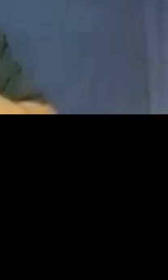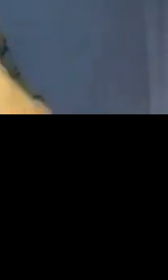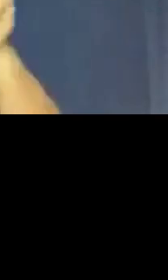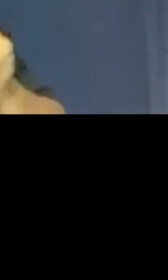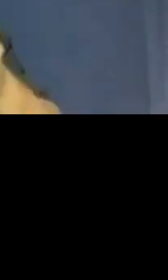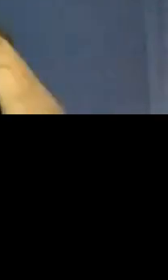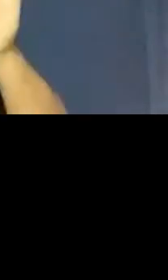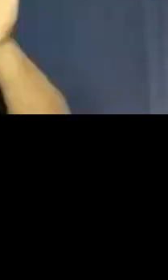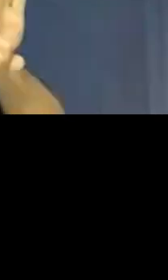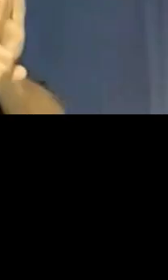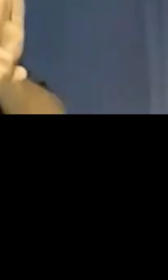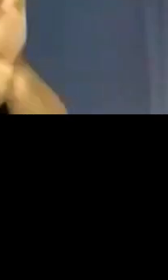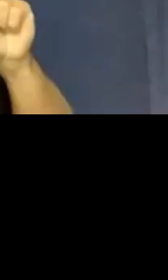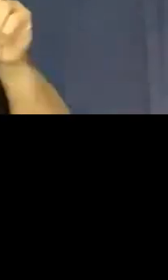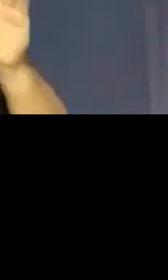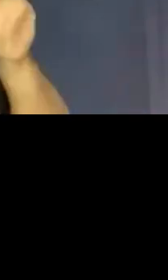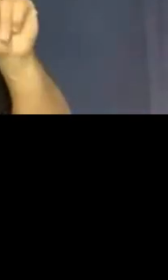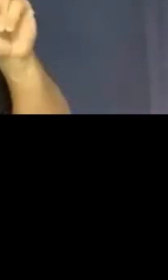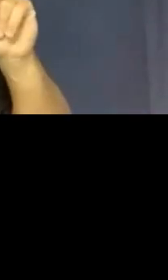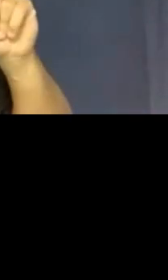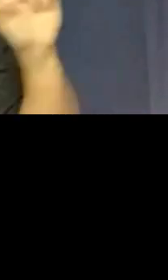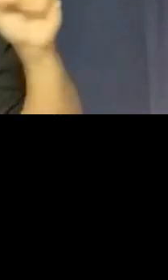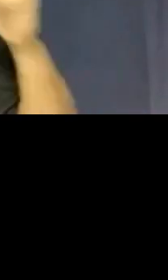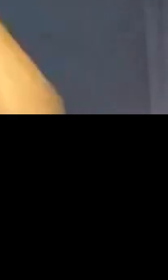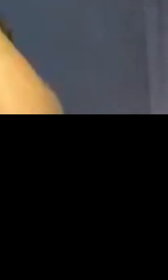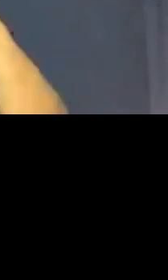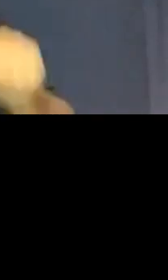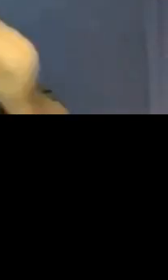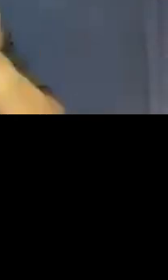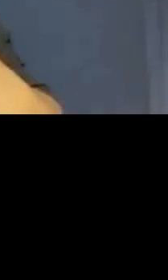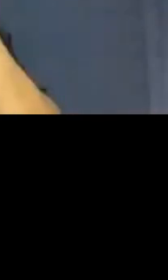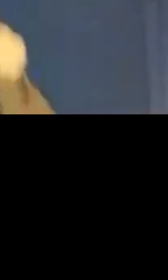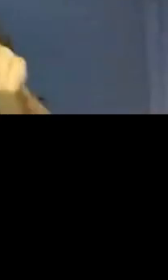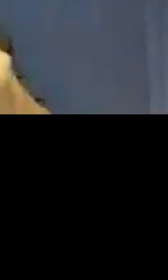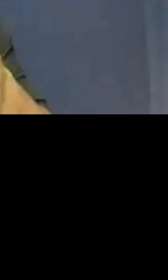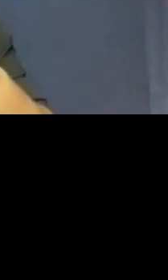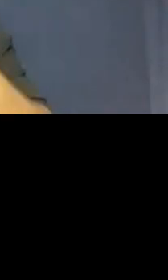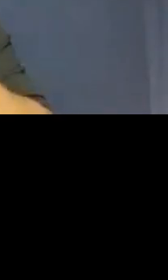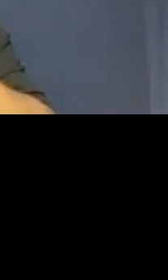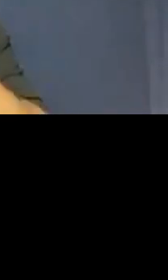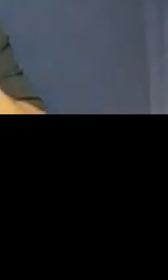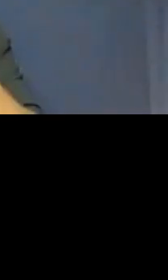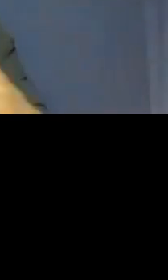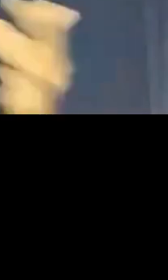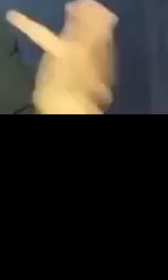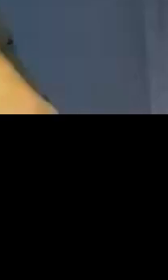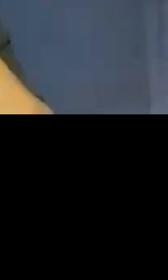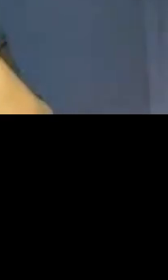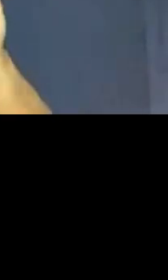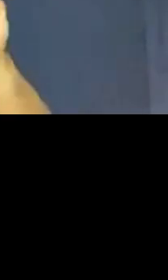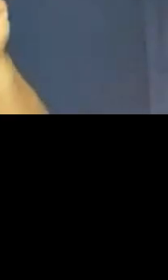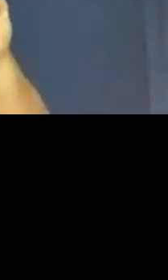And if it's something that you're not sure how to answer, then the admin should reach out to us at OVW-- I mean, at VAWA MEI.